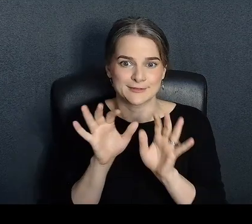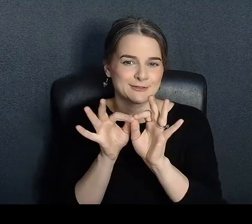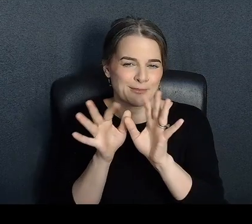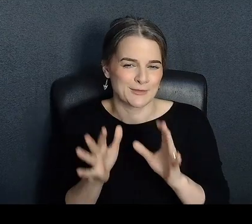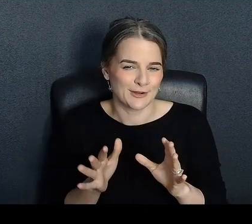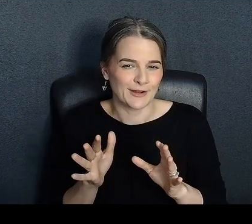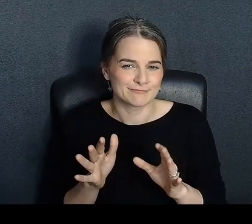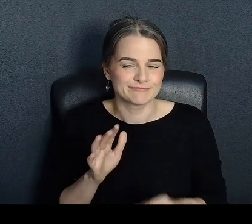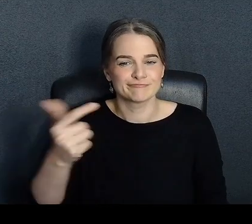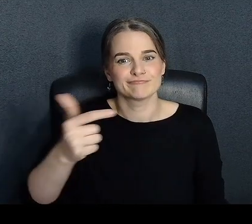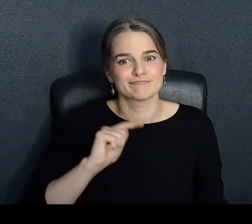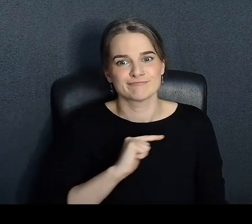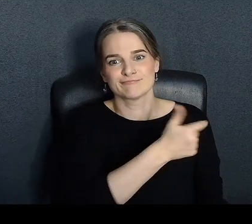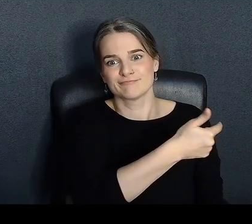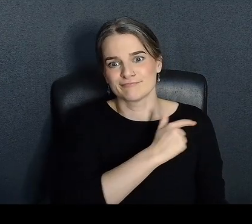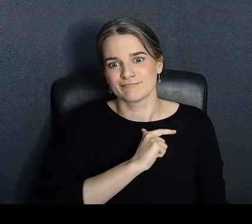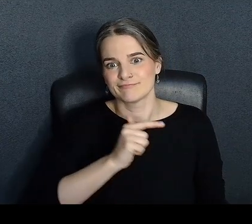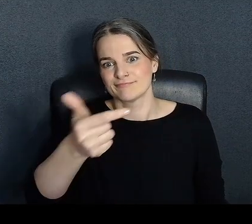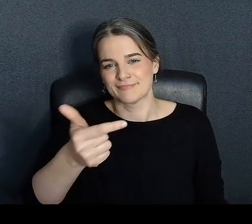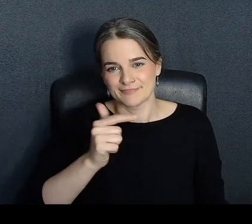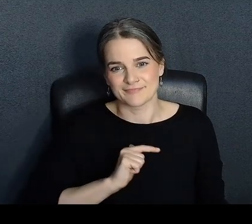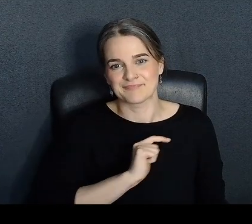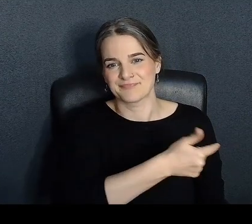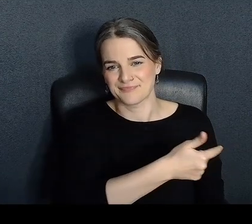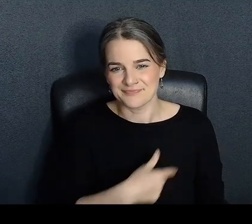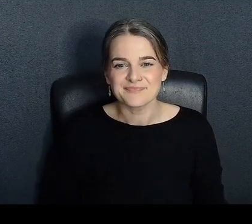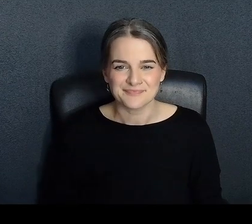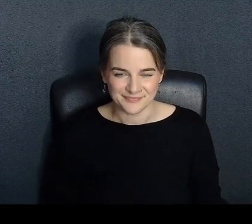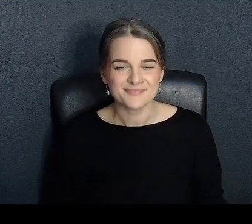So there are video phones and there are specialized equipment